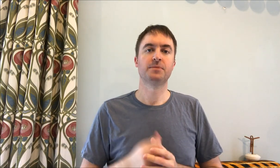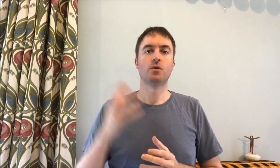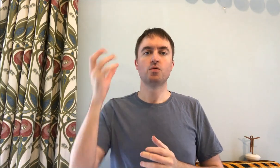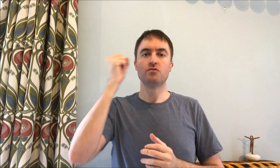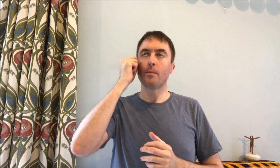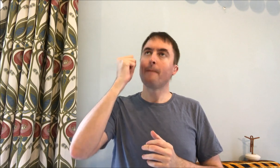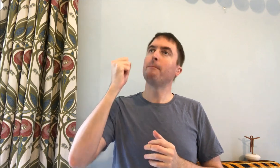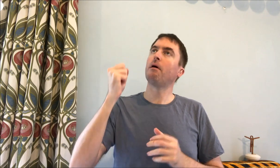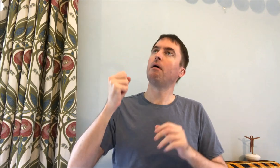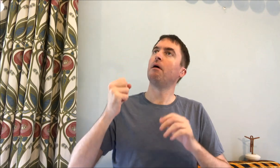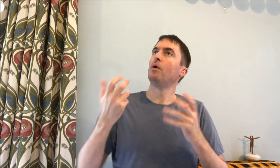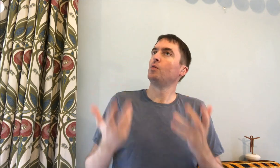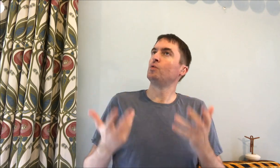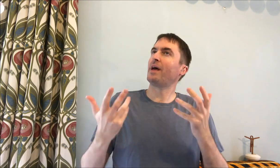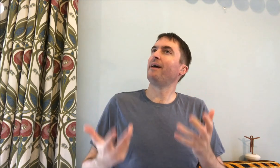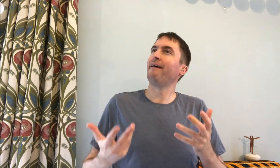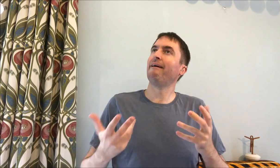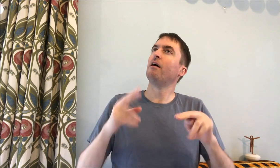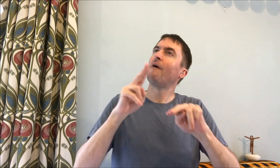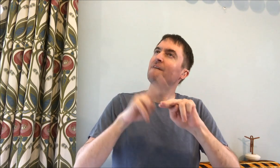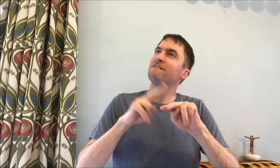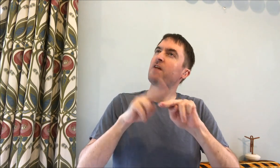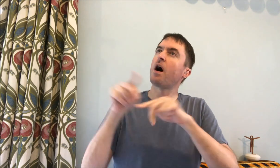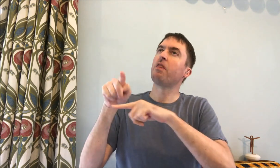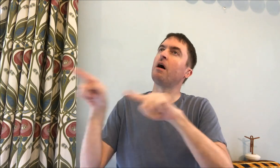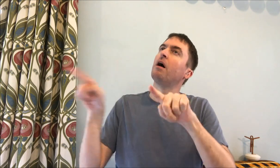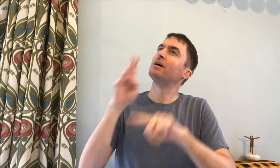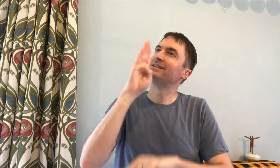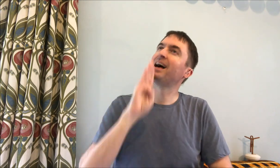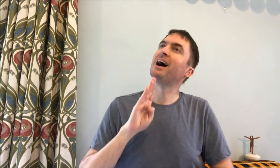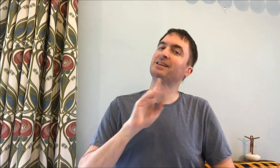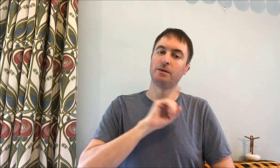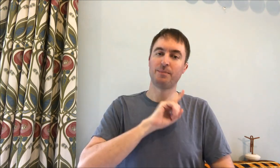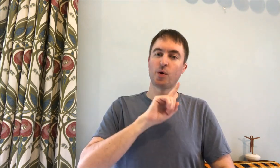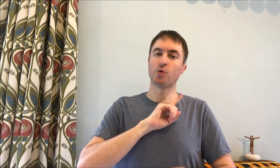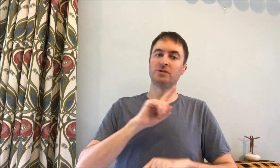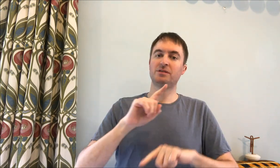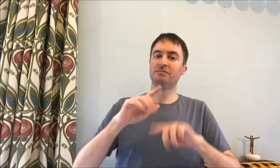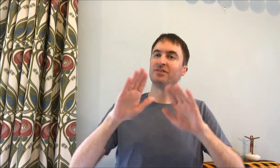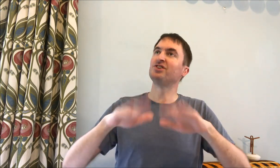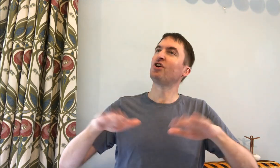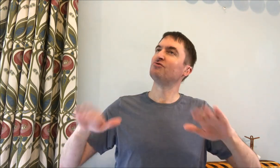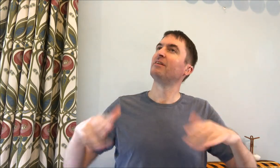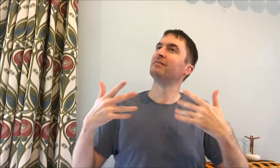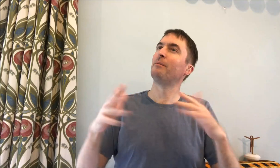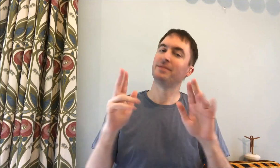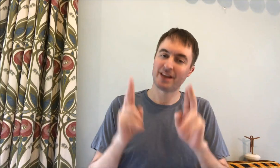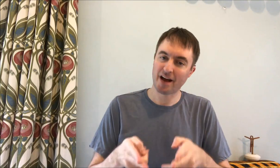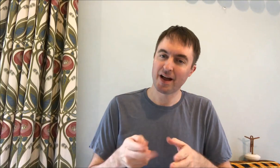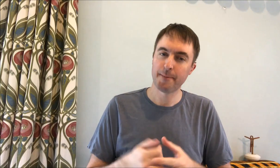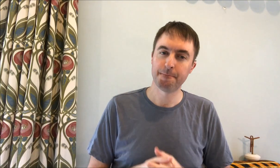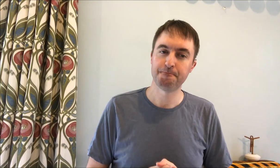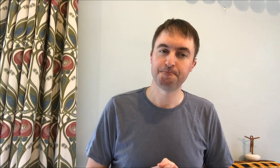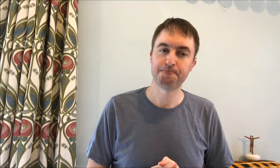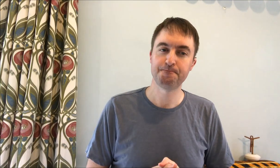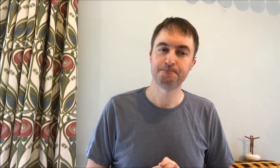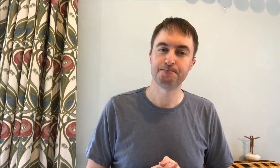We remember the fathers who are sad today because a child has died.